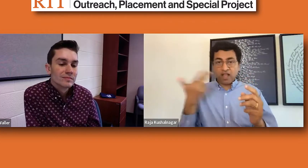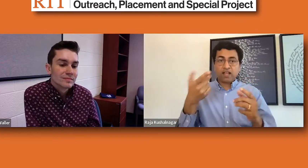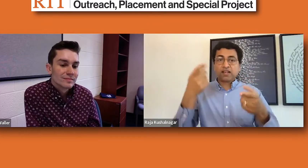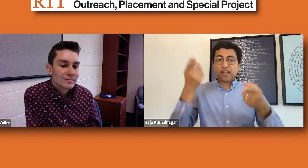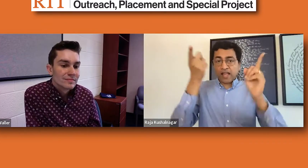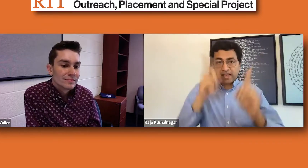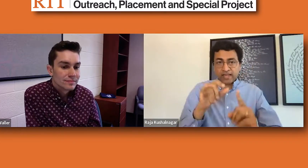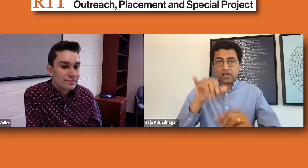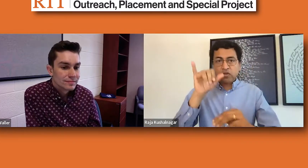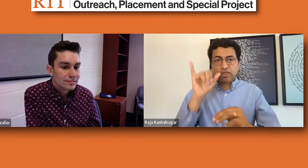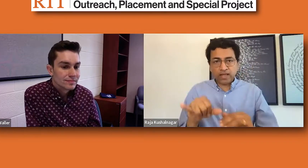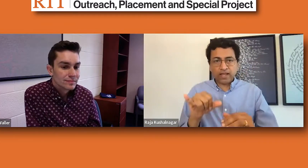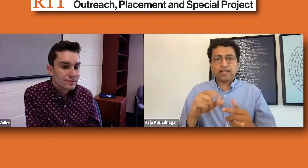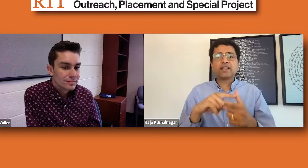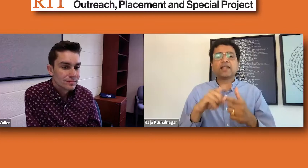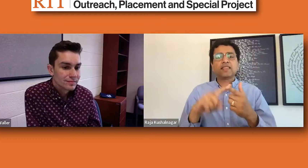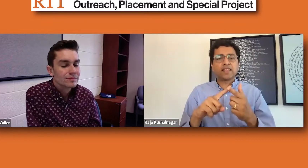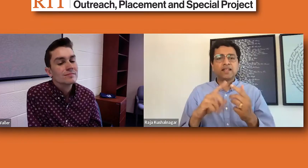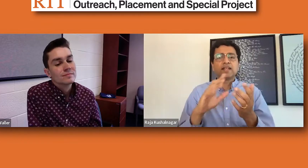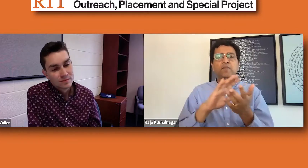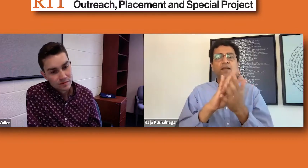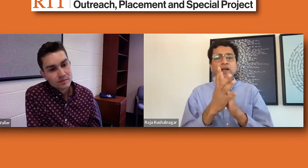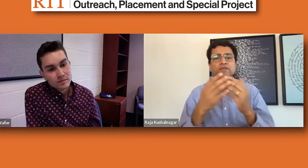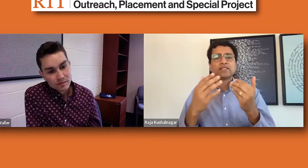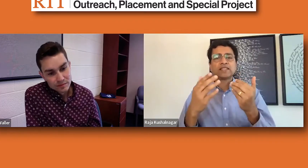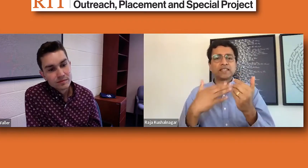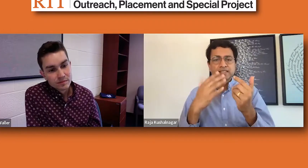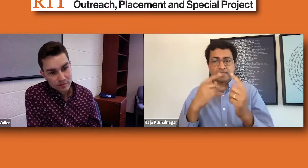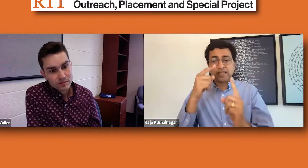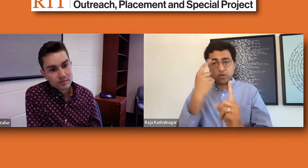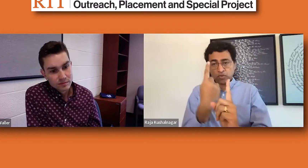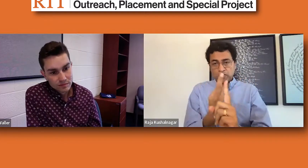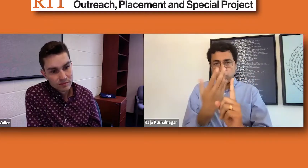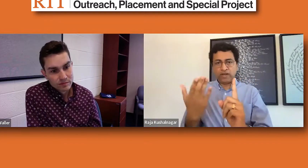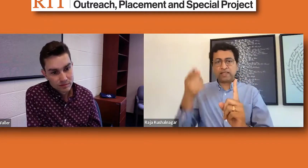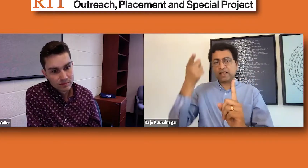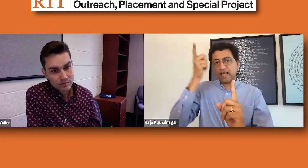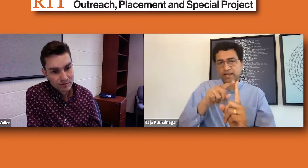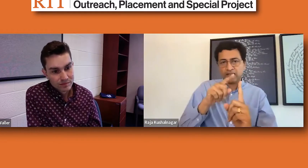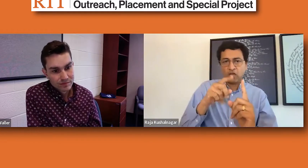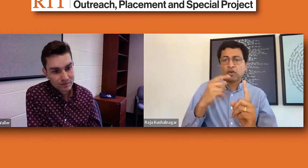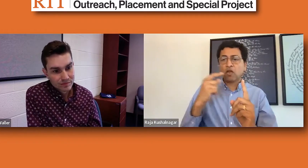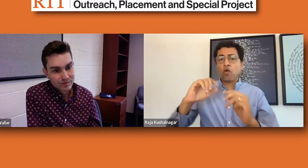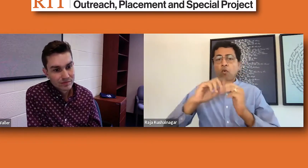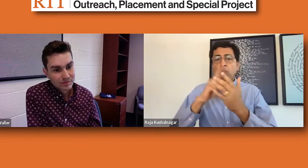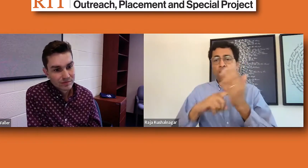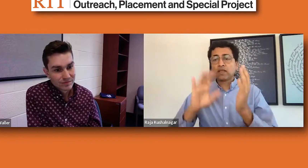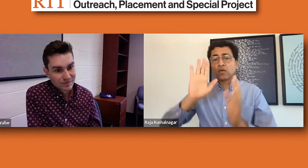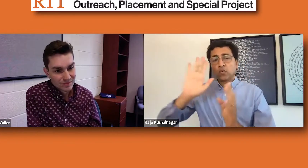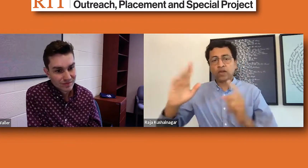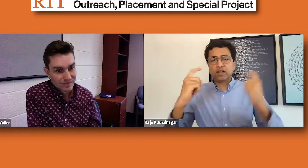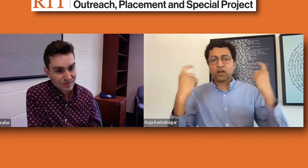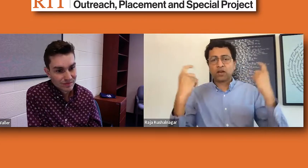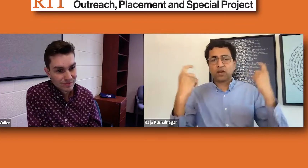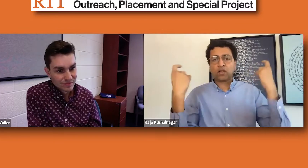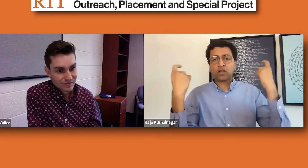sign language ability. And so once we have the same goal in mind and we reach a consensus,